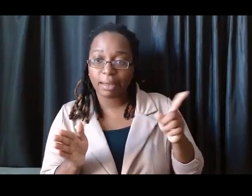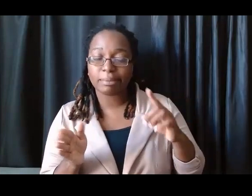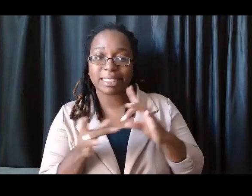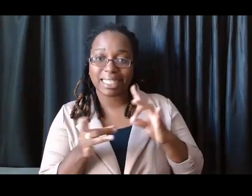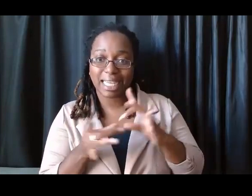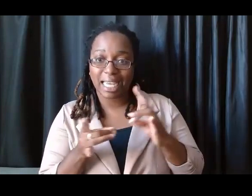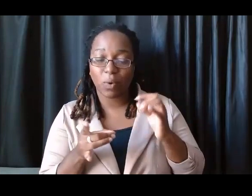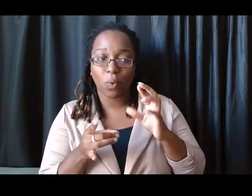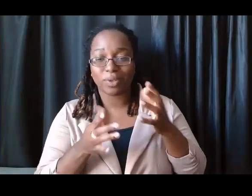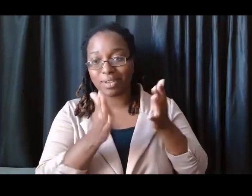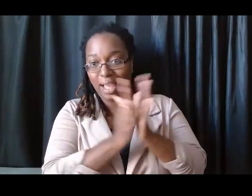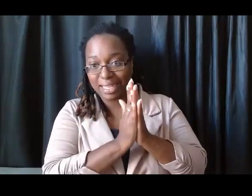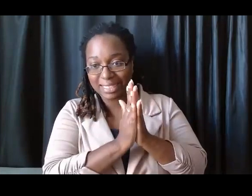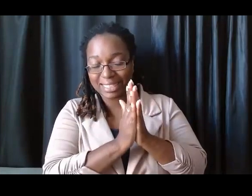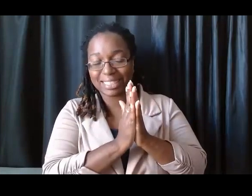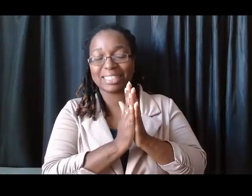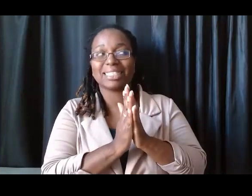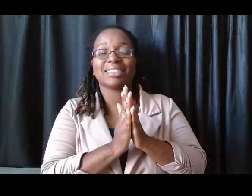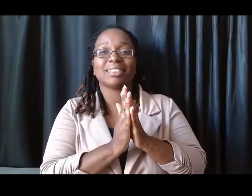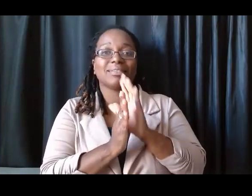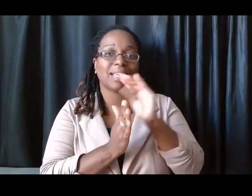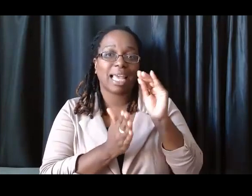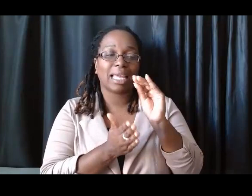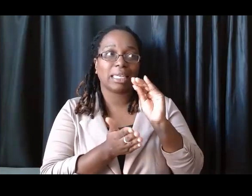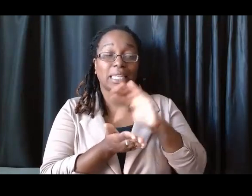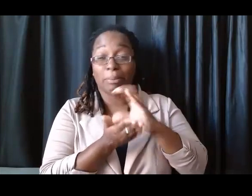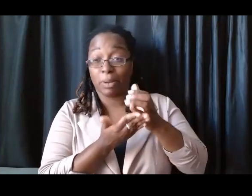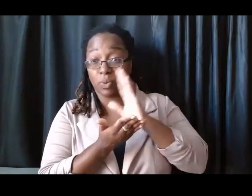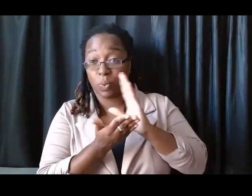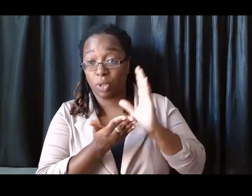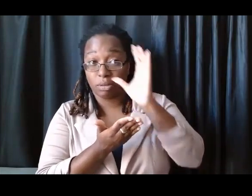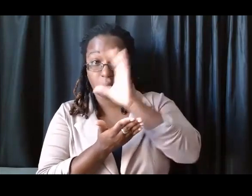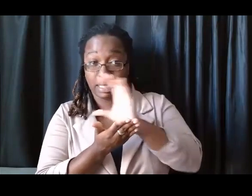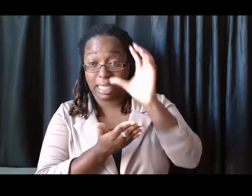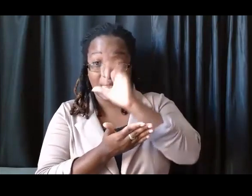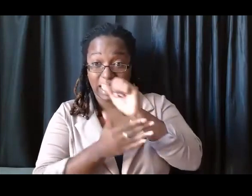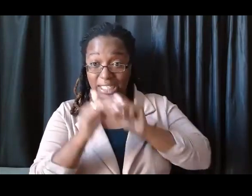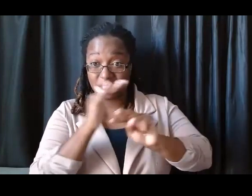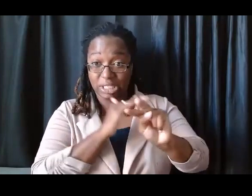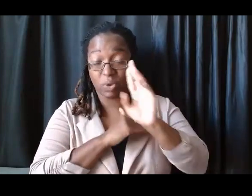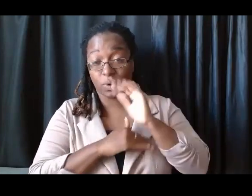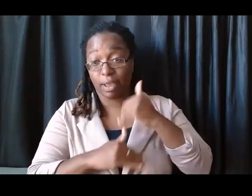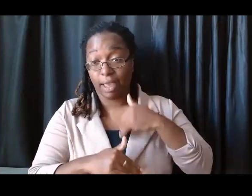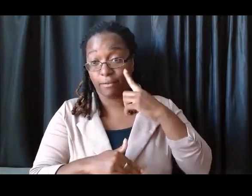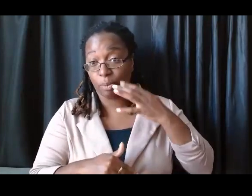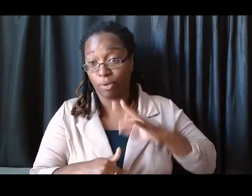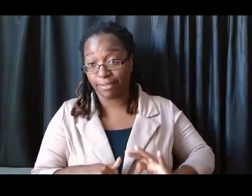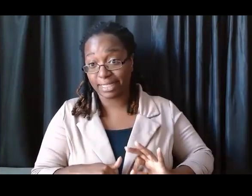Or I should say to ask you and how much do you project to have in profit this year. What do you expect your